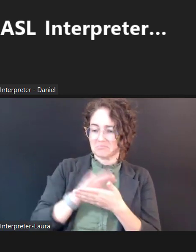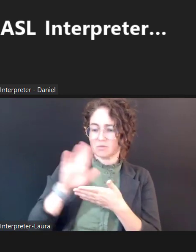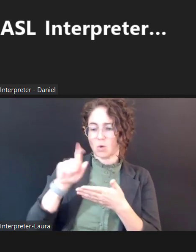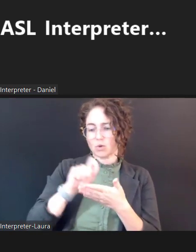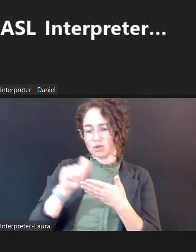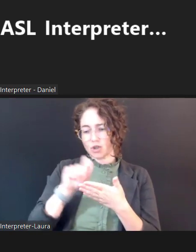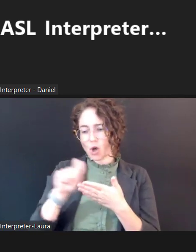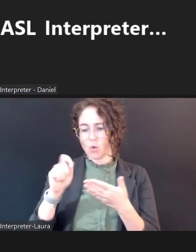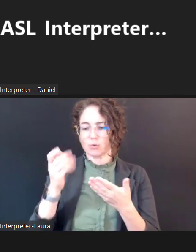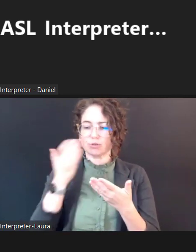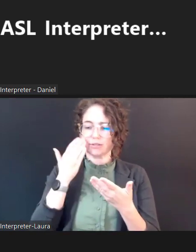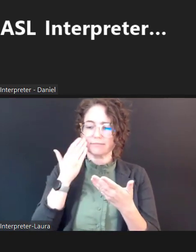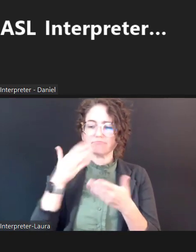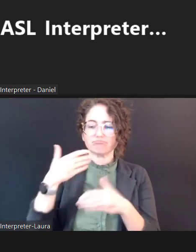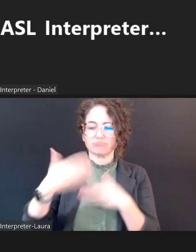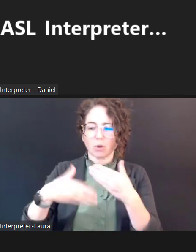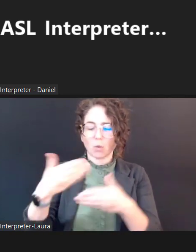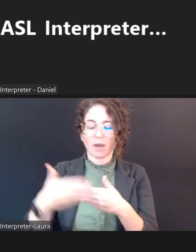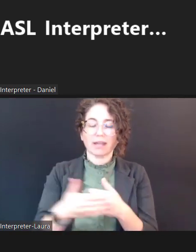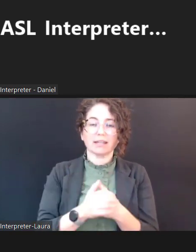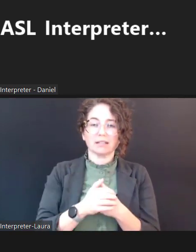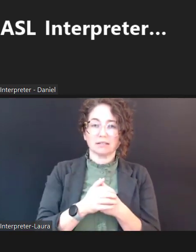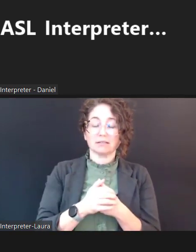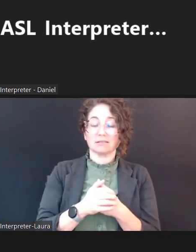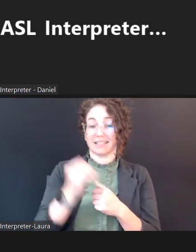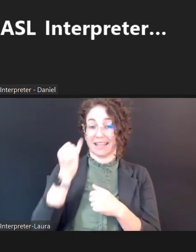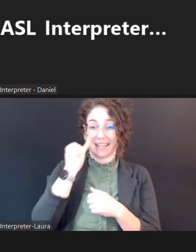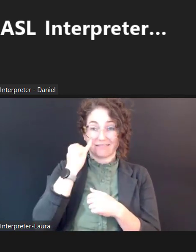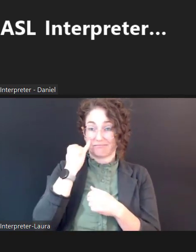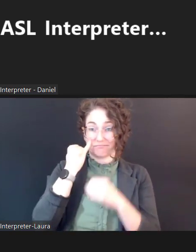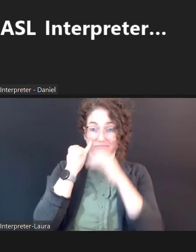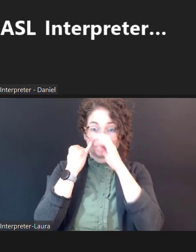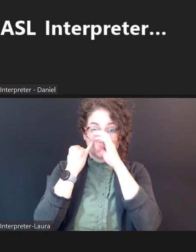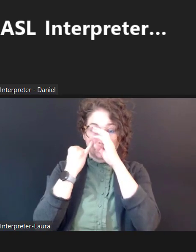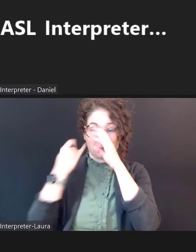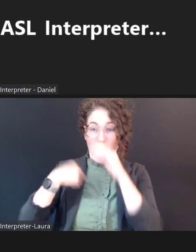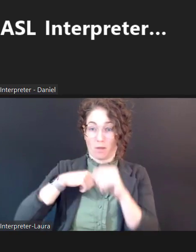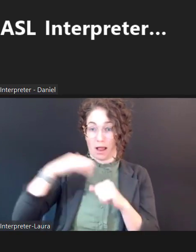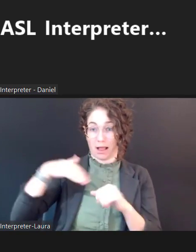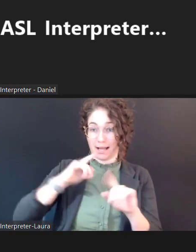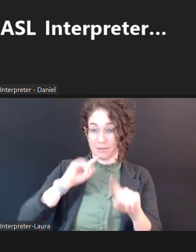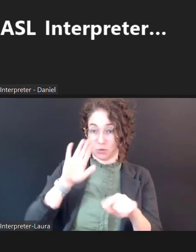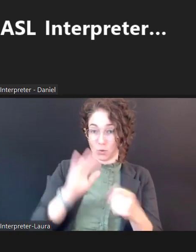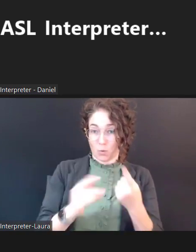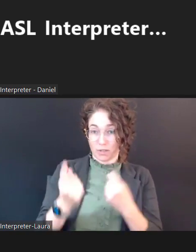not have answered your questions that will be a good time for you to